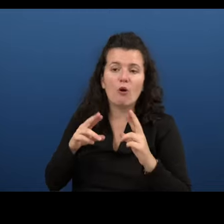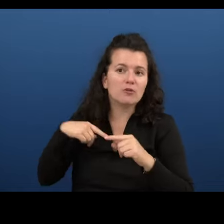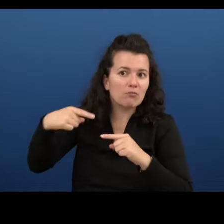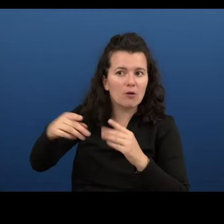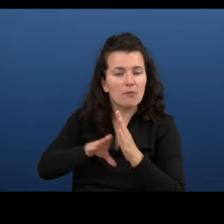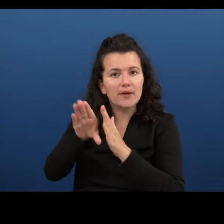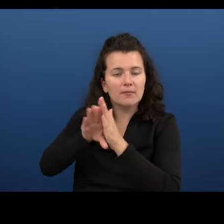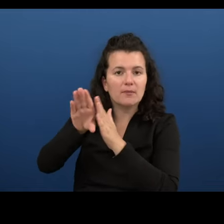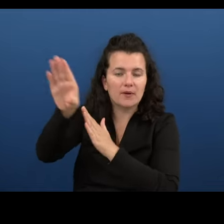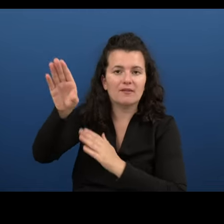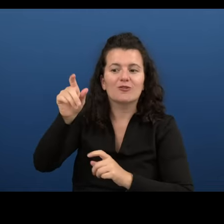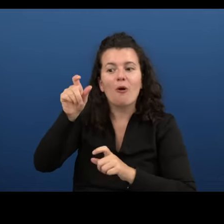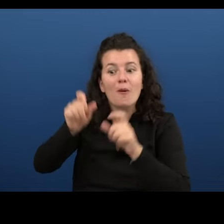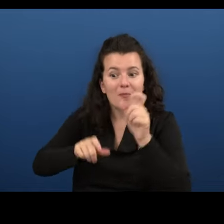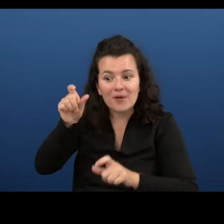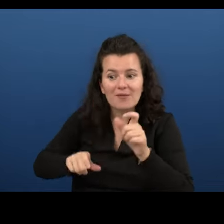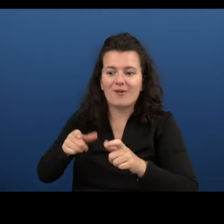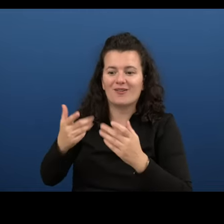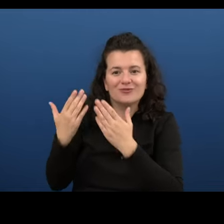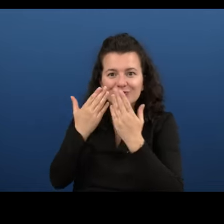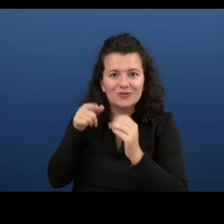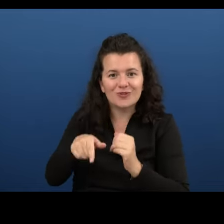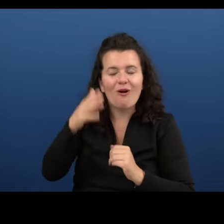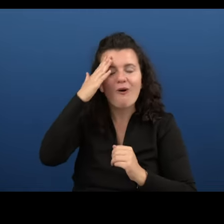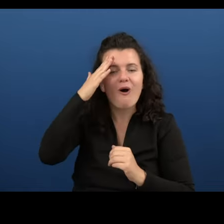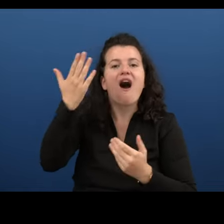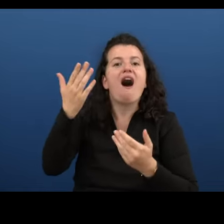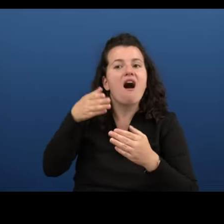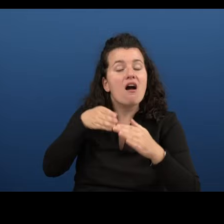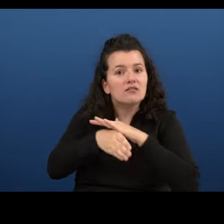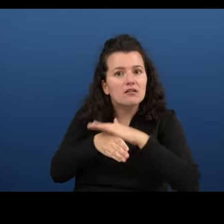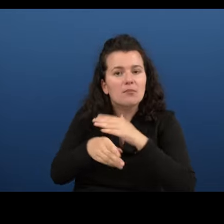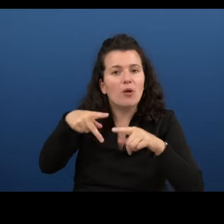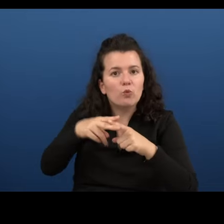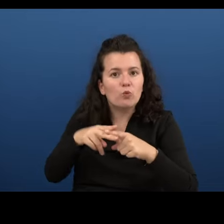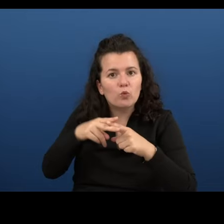familiarize themselves with the accessibility tools that are required to support people